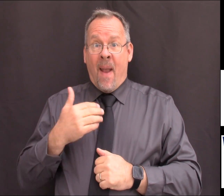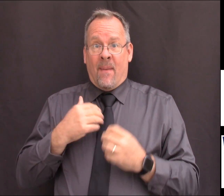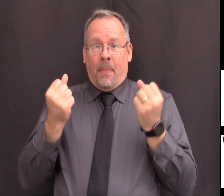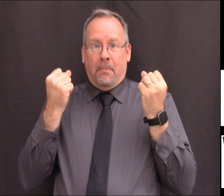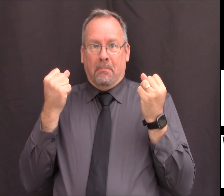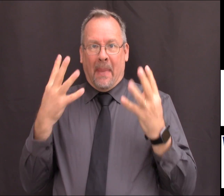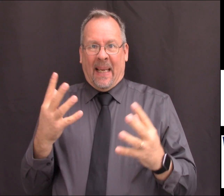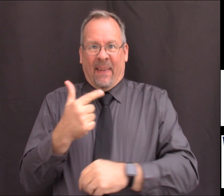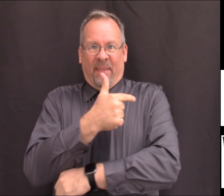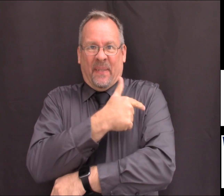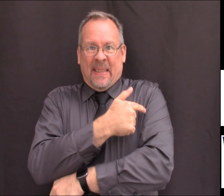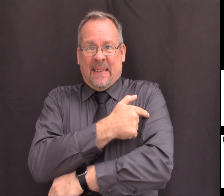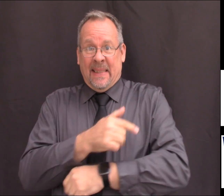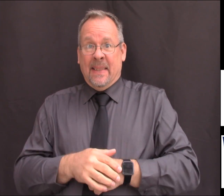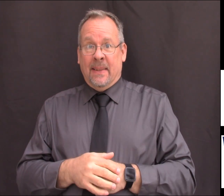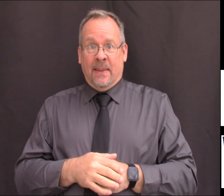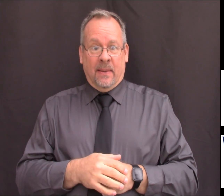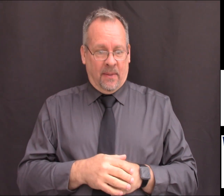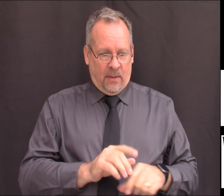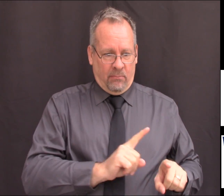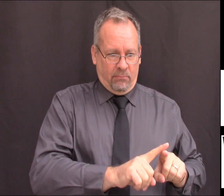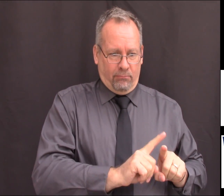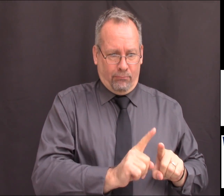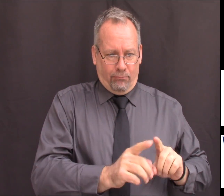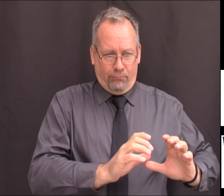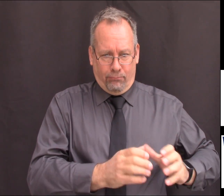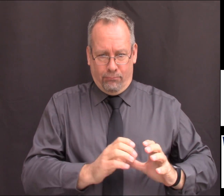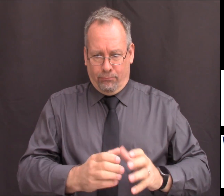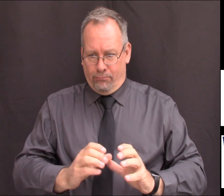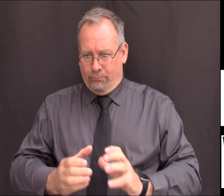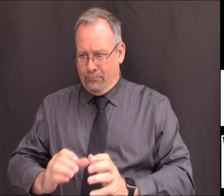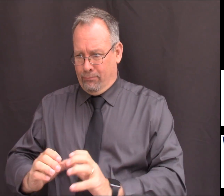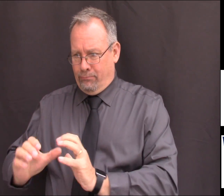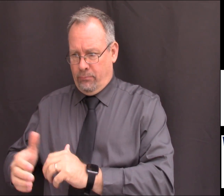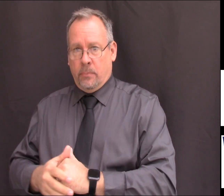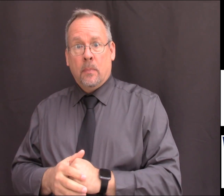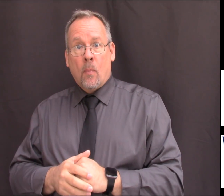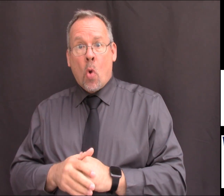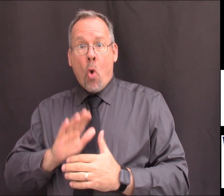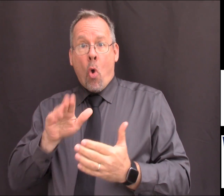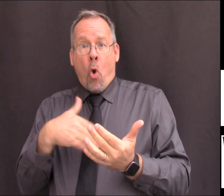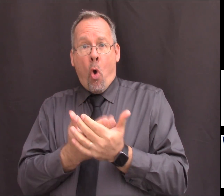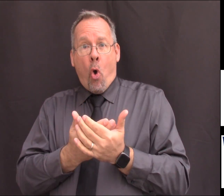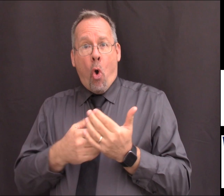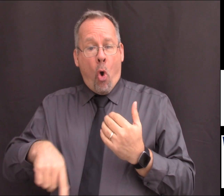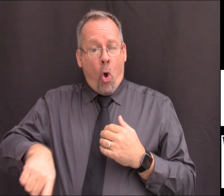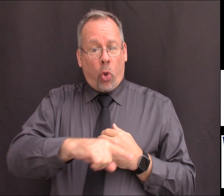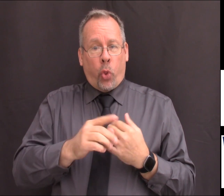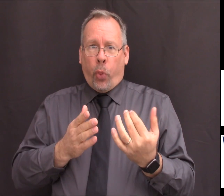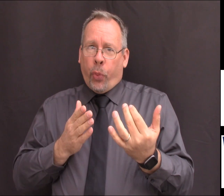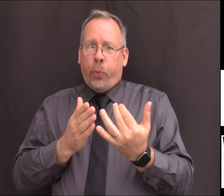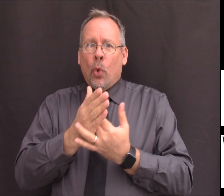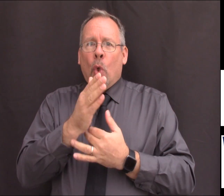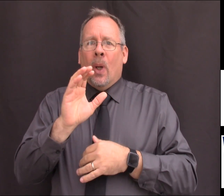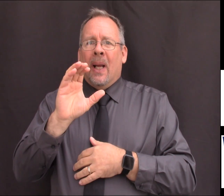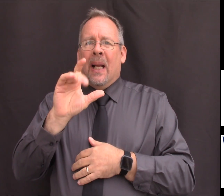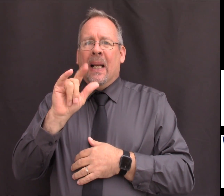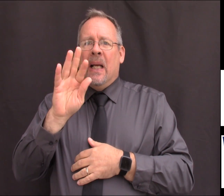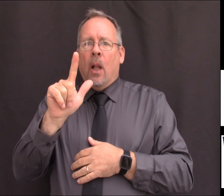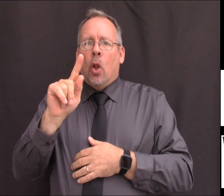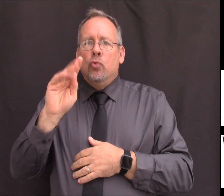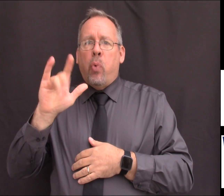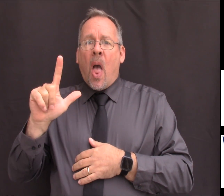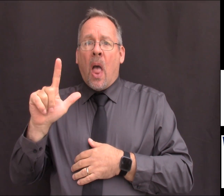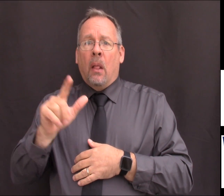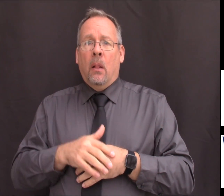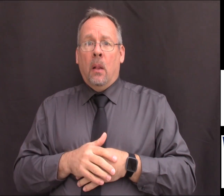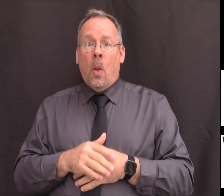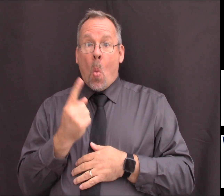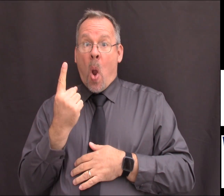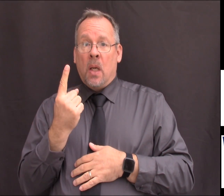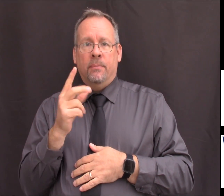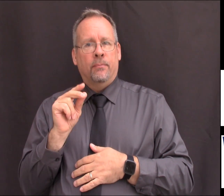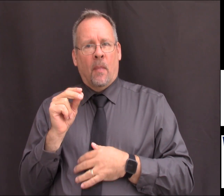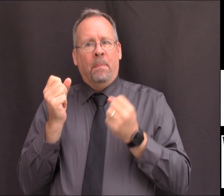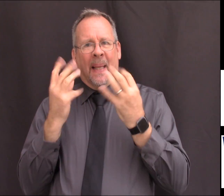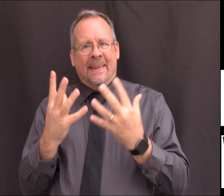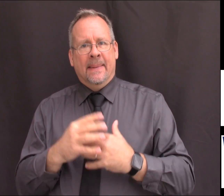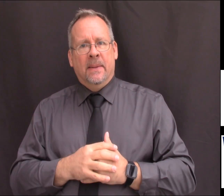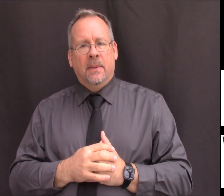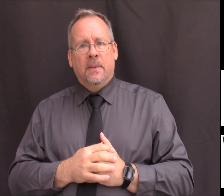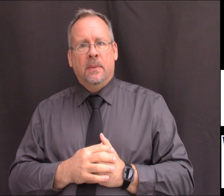Several different COVID-19 vaccines were tested. Each of them goes through more than one clinical trial, first with a small